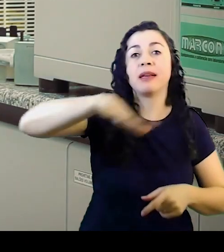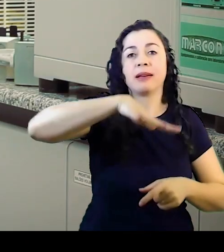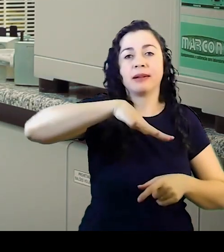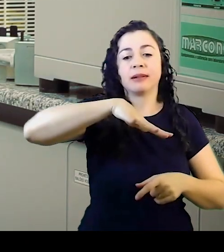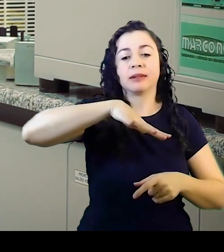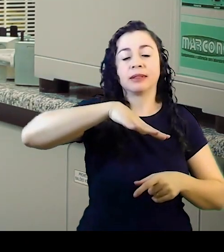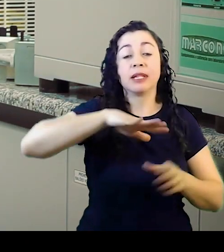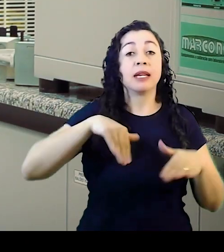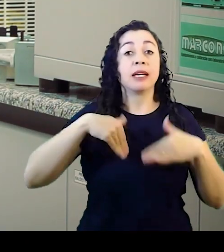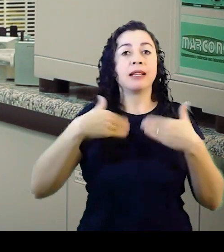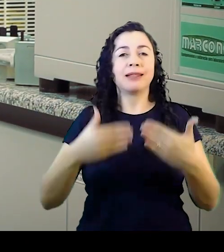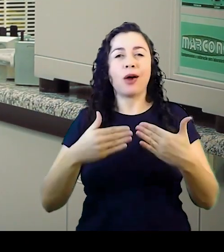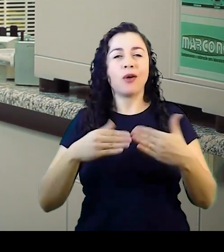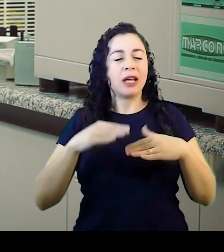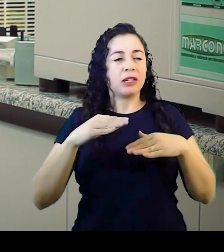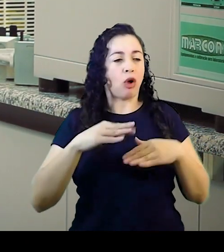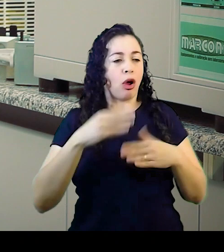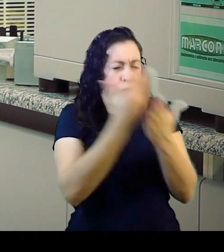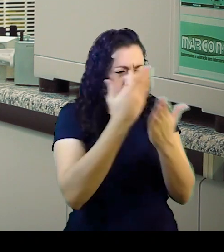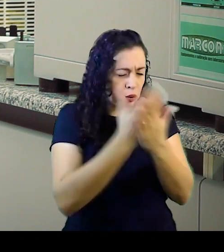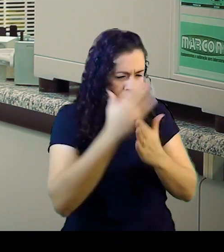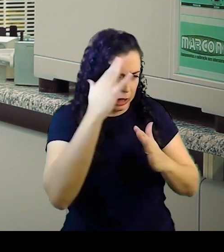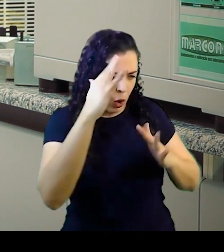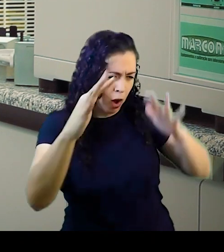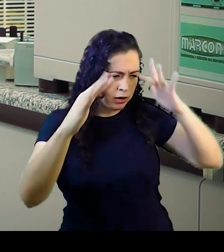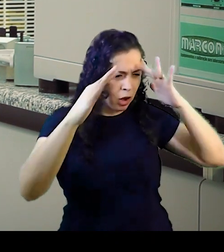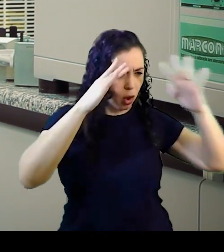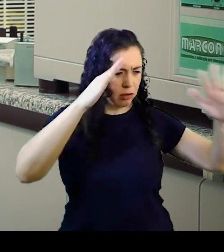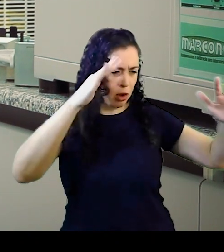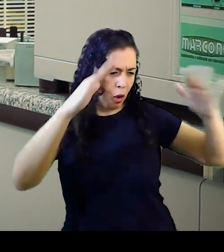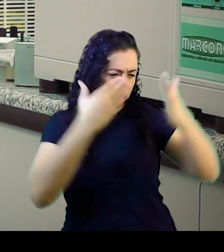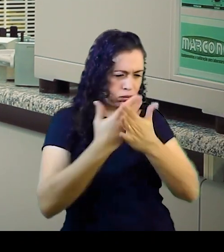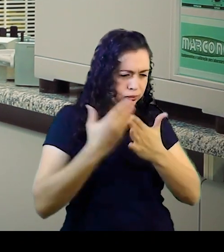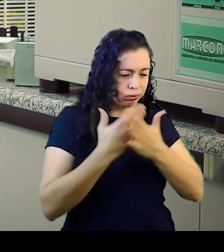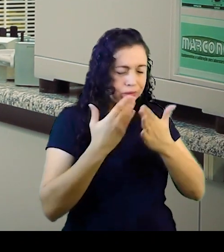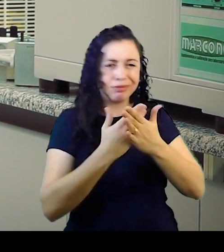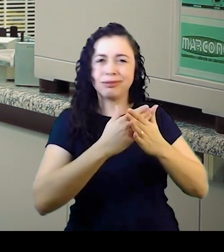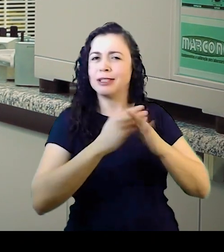So if we abandon the empirical, abandon the theoretical, we abandon the correlation,